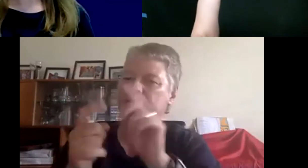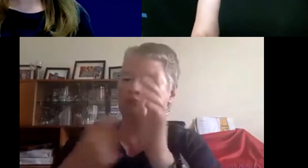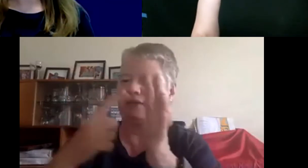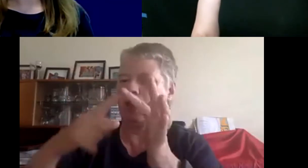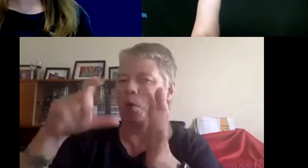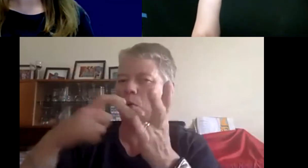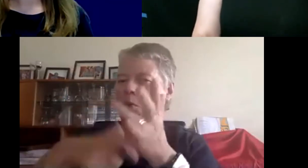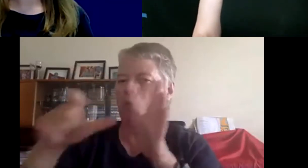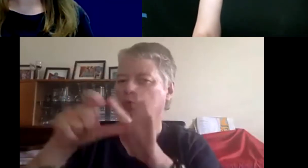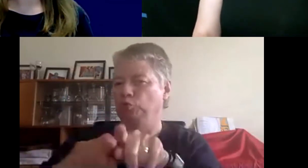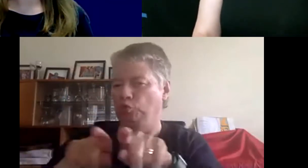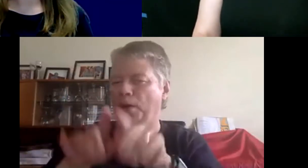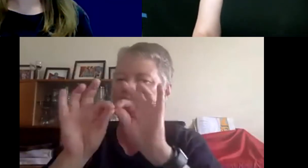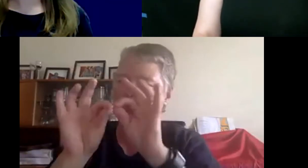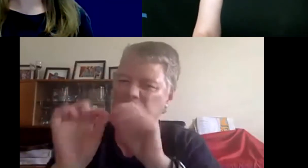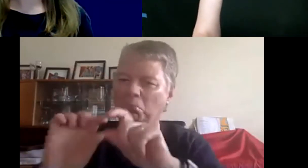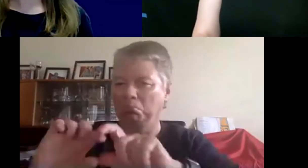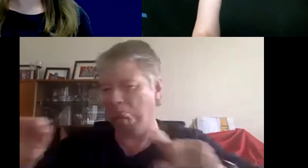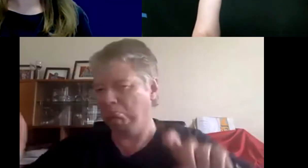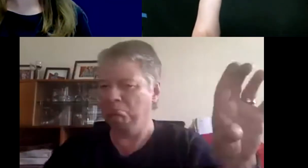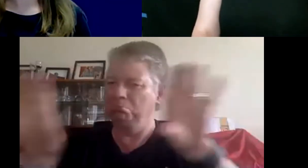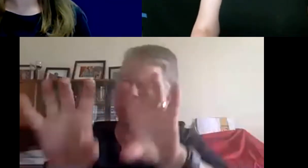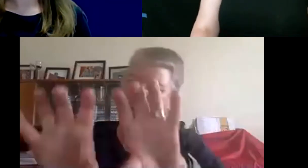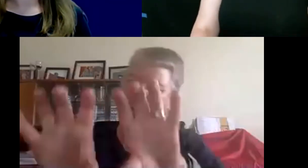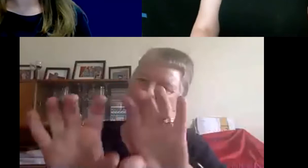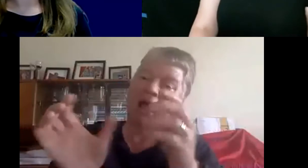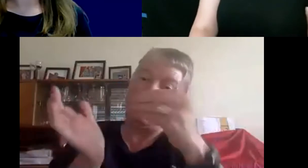I think there's some good information on deafblindness. It's good to keep a record